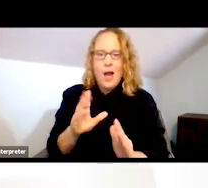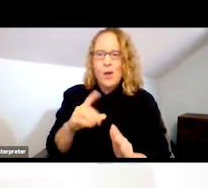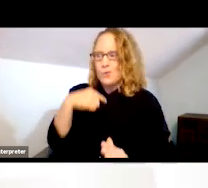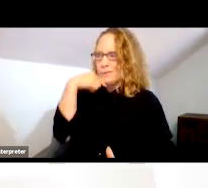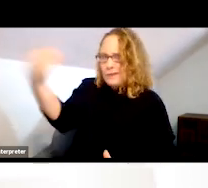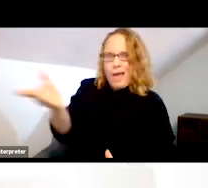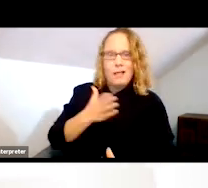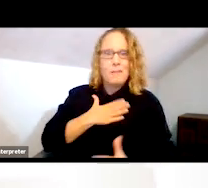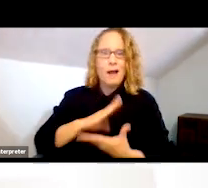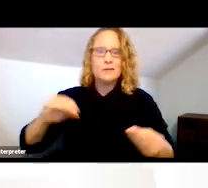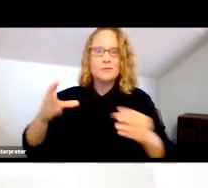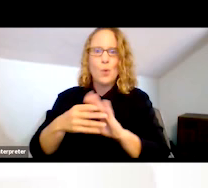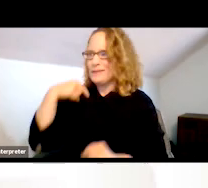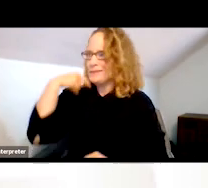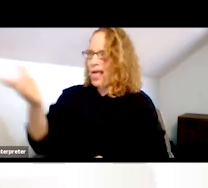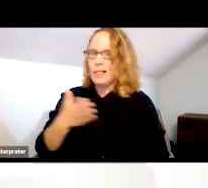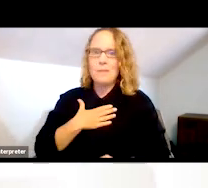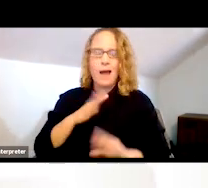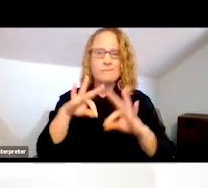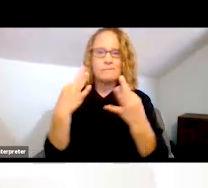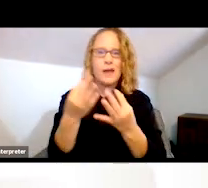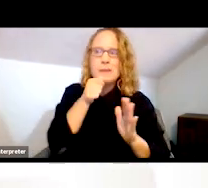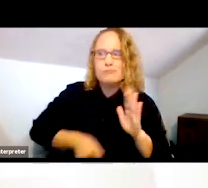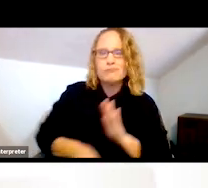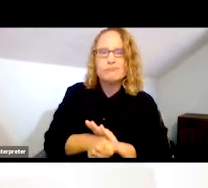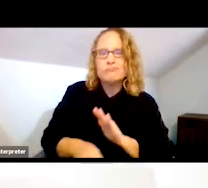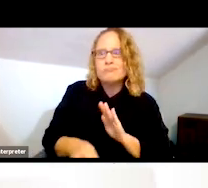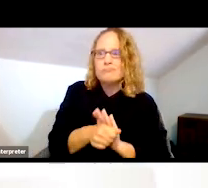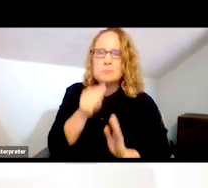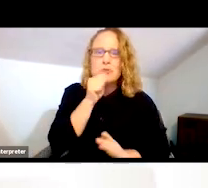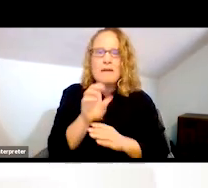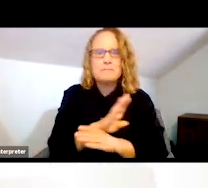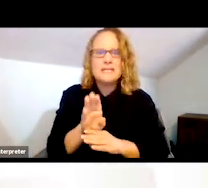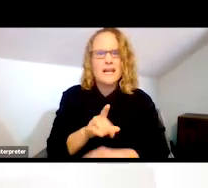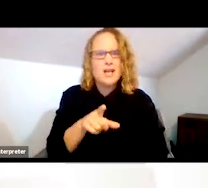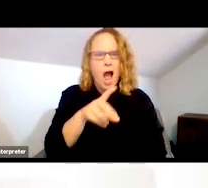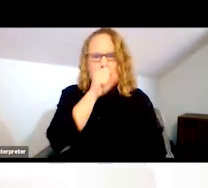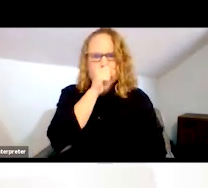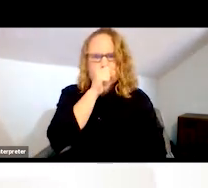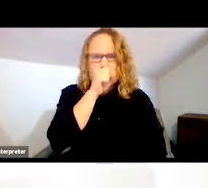everybody's scattered, people shut their blinds, and lock your doors. Nobody wanted to talk to a social worker